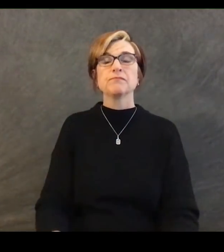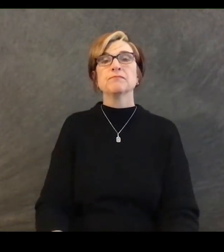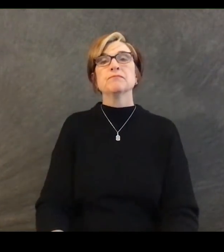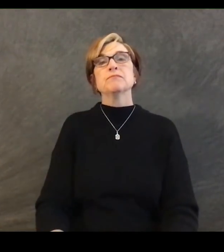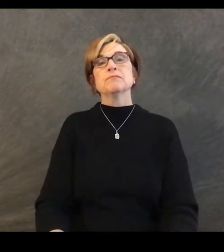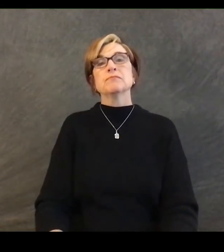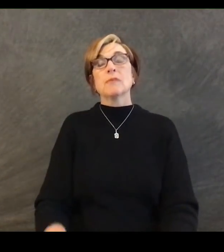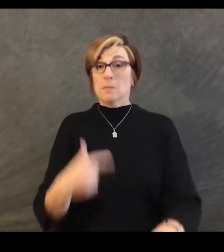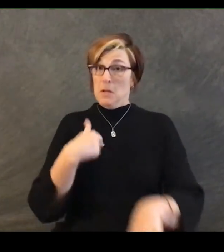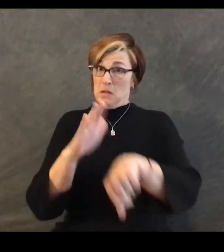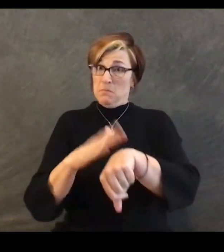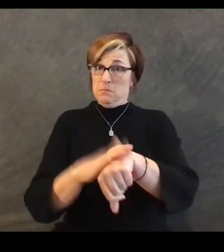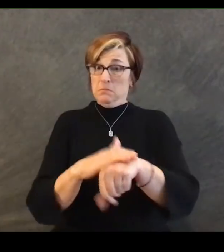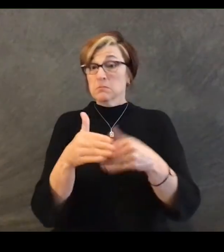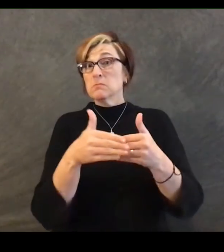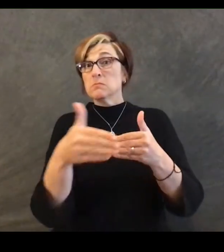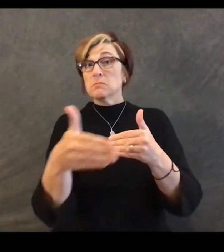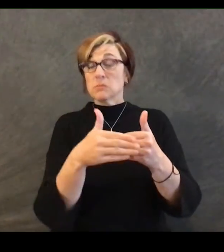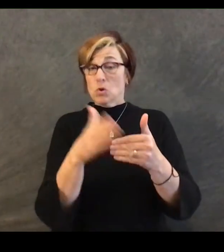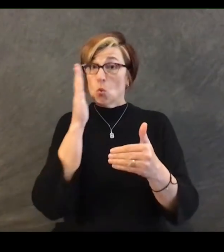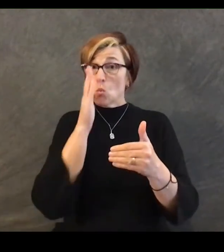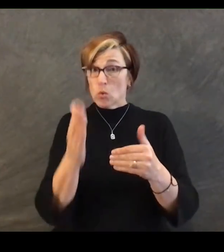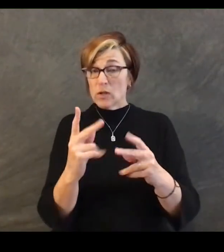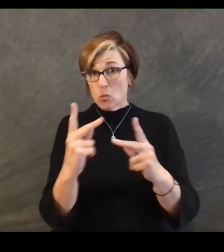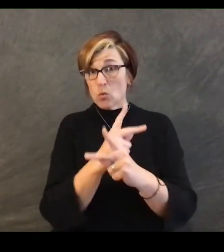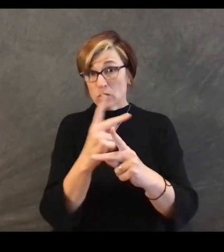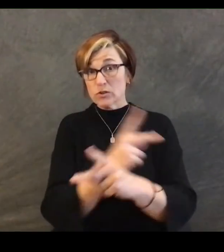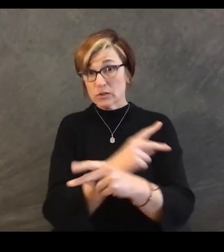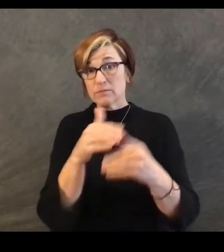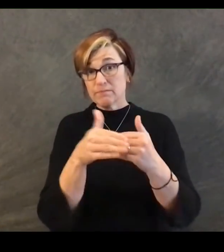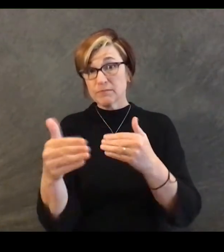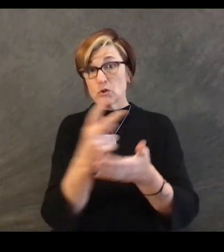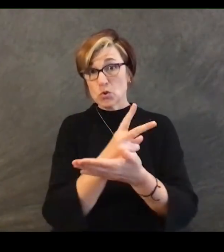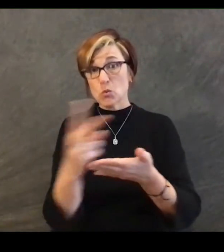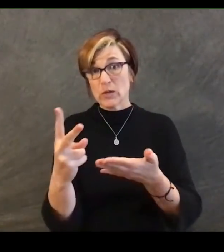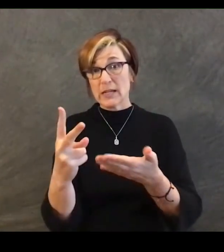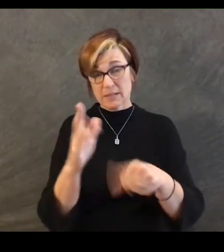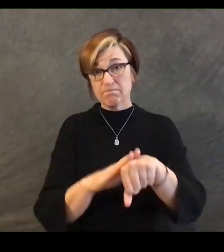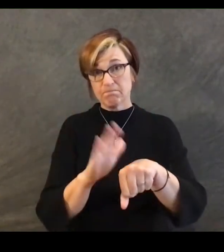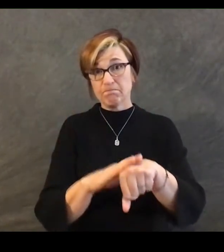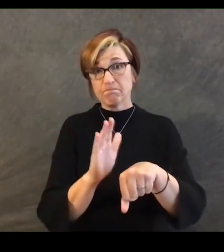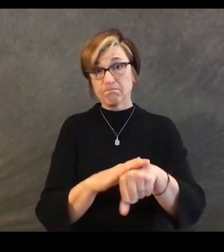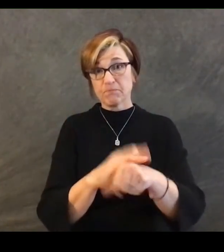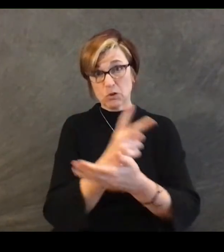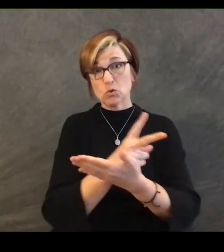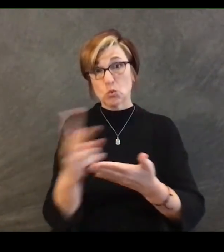ahead we're gonna go through a very tough two weeks and then hopefully as